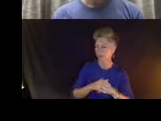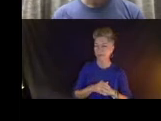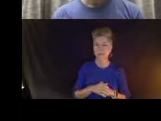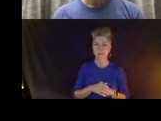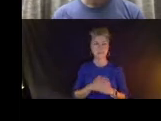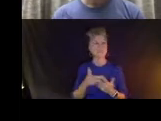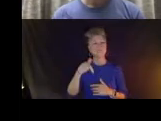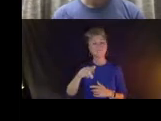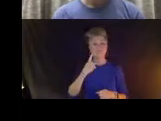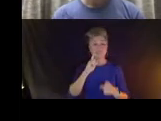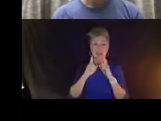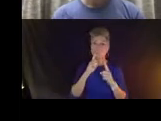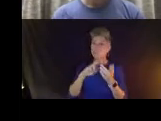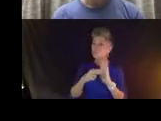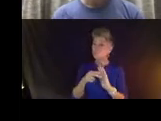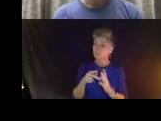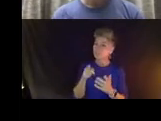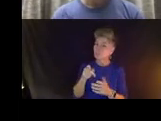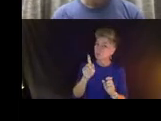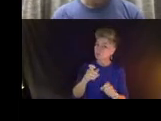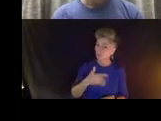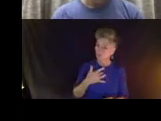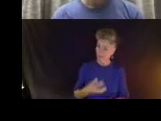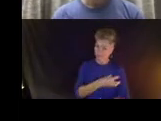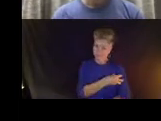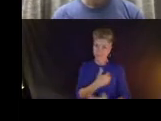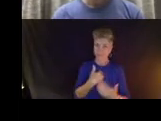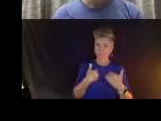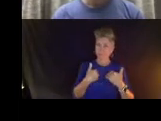to empower you to get the right information for your care and for your life.